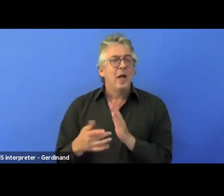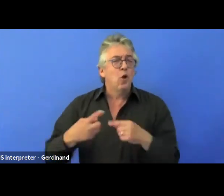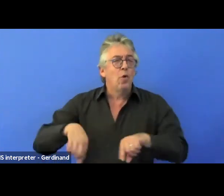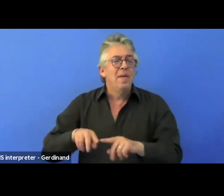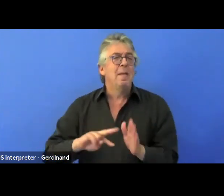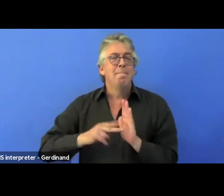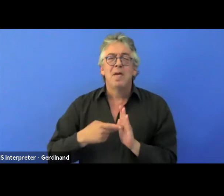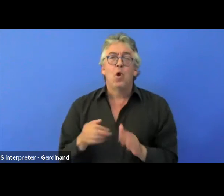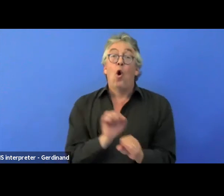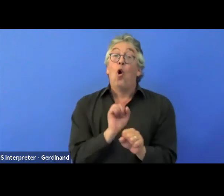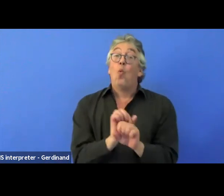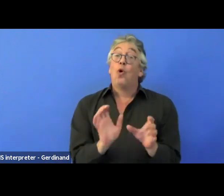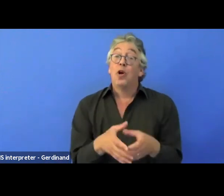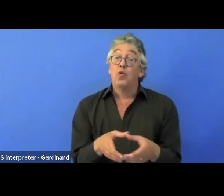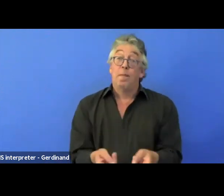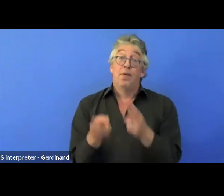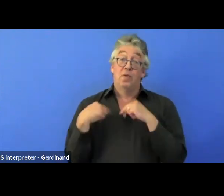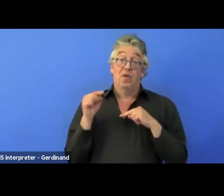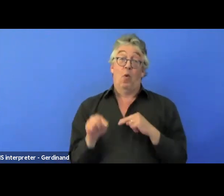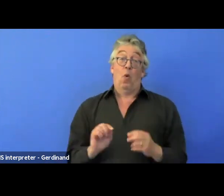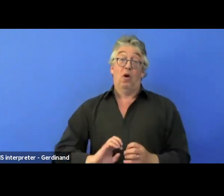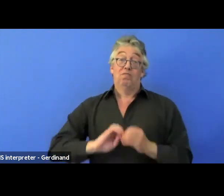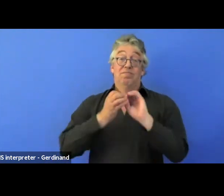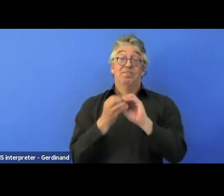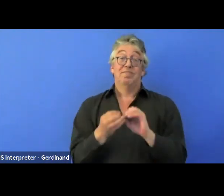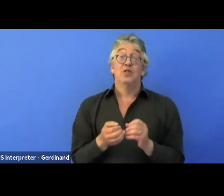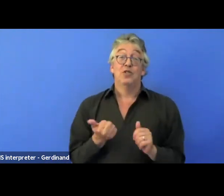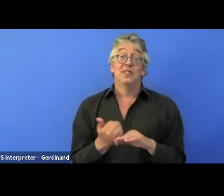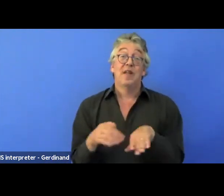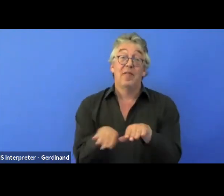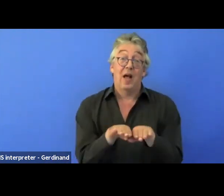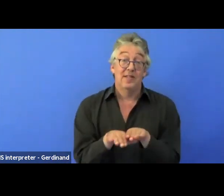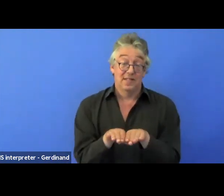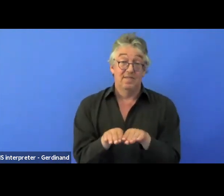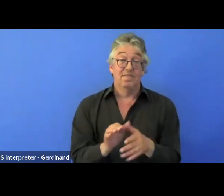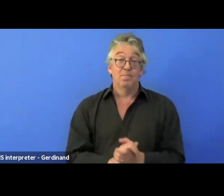responsible for the standards that Chiara already introduced,